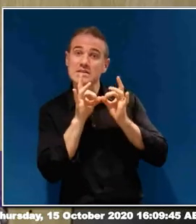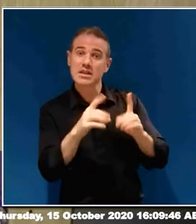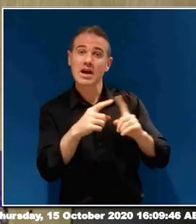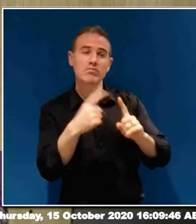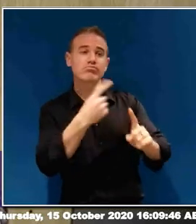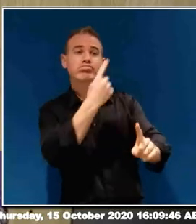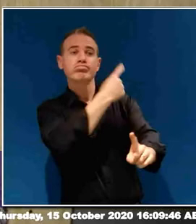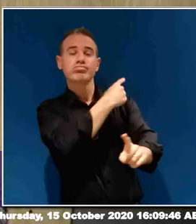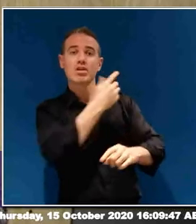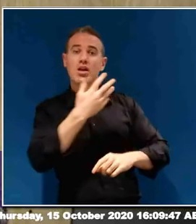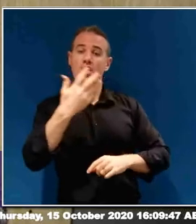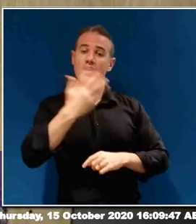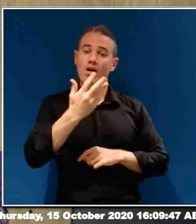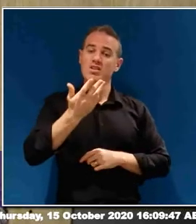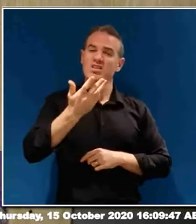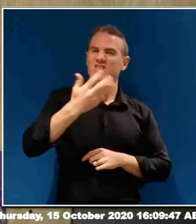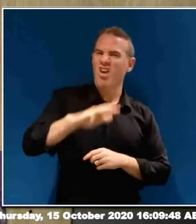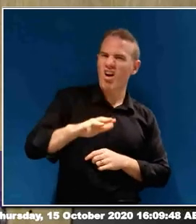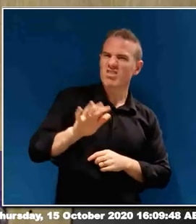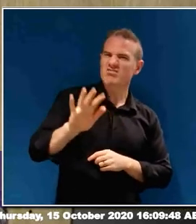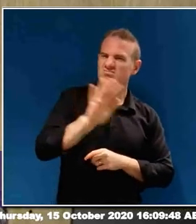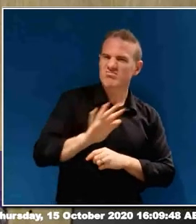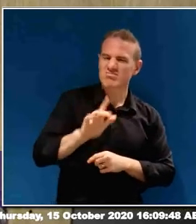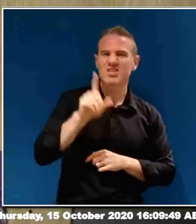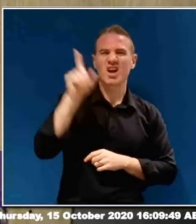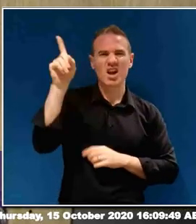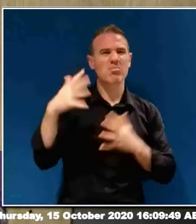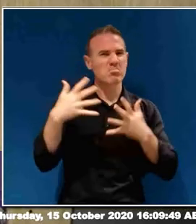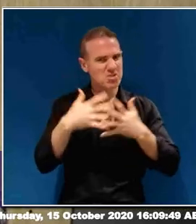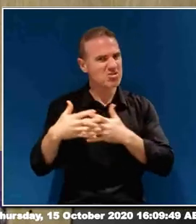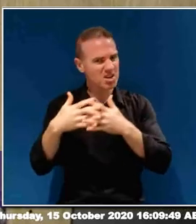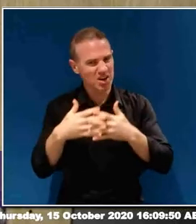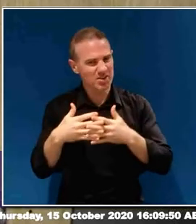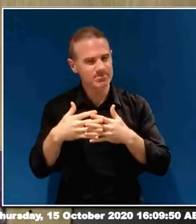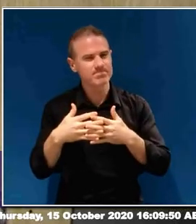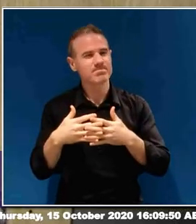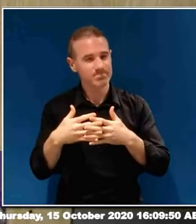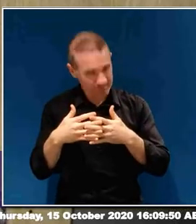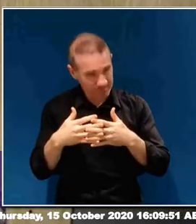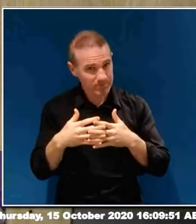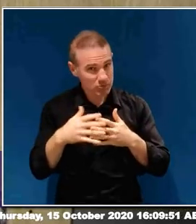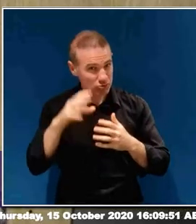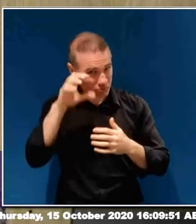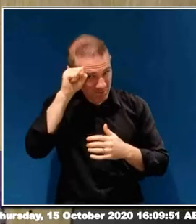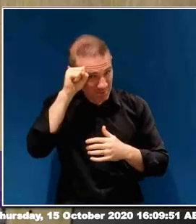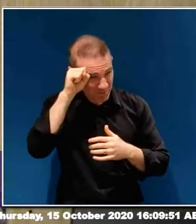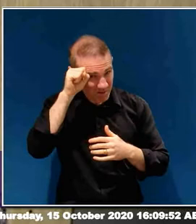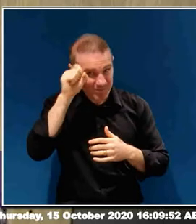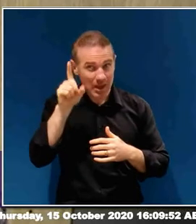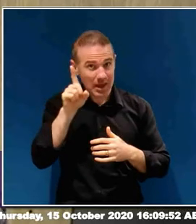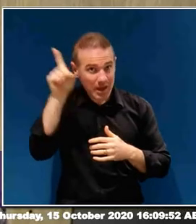Now, remember that, the US, where we have gun culture and gang cultures